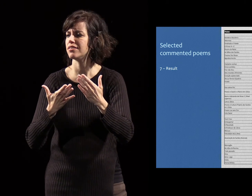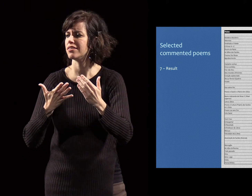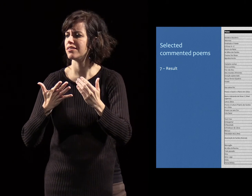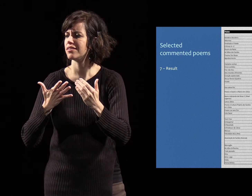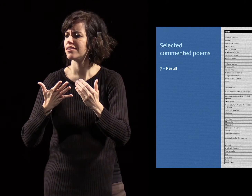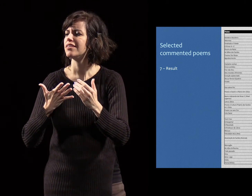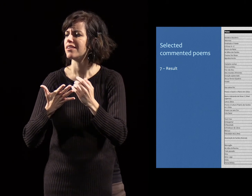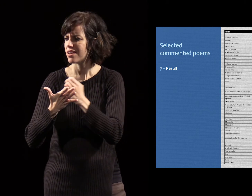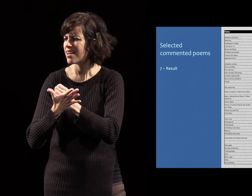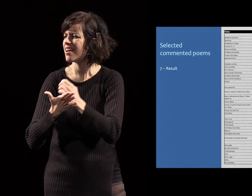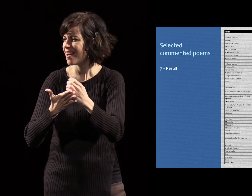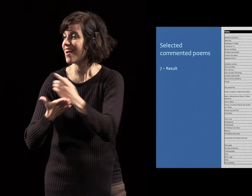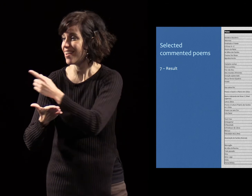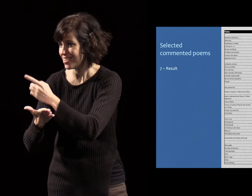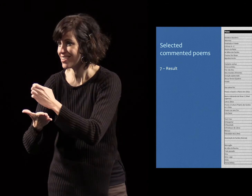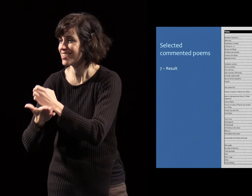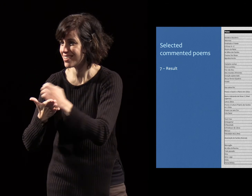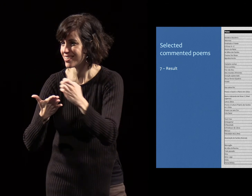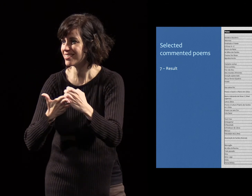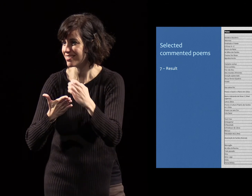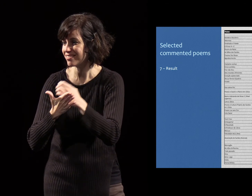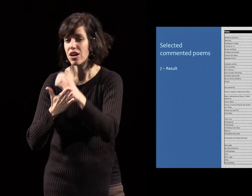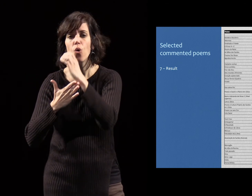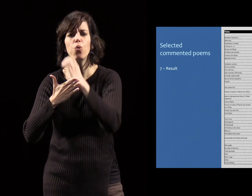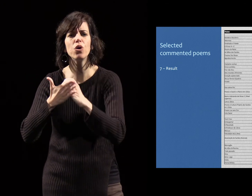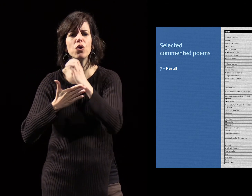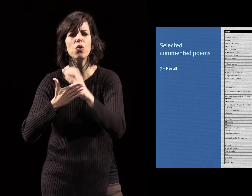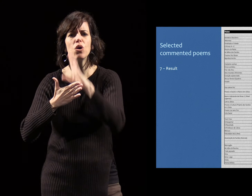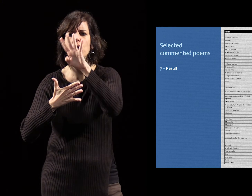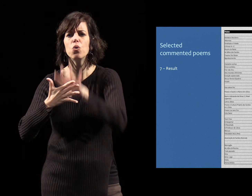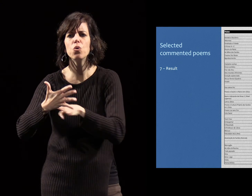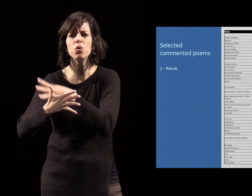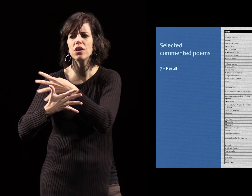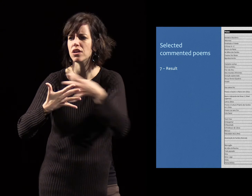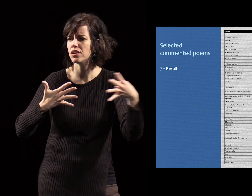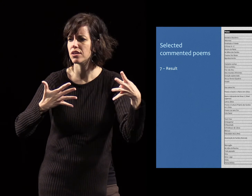Think of it as in terms of your classes here, your courses.